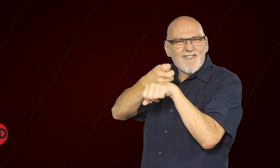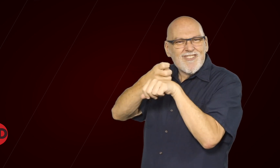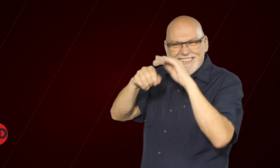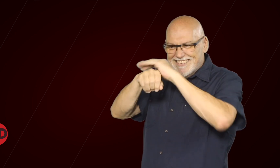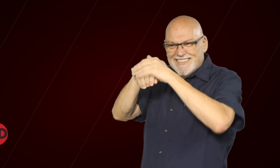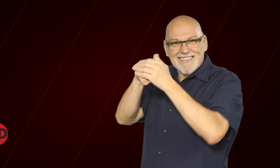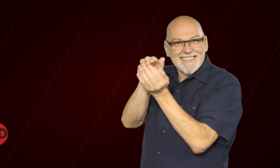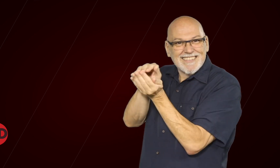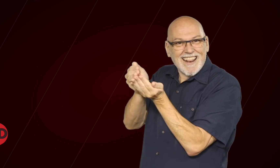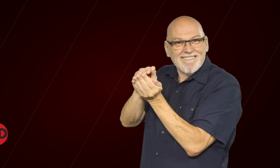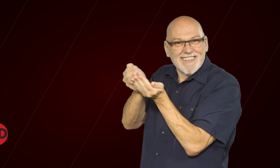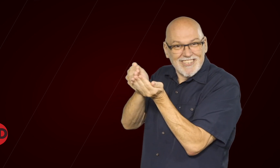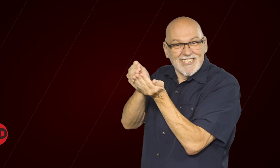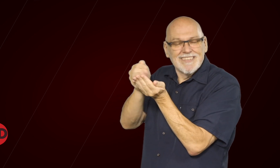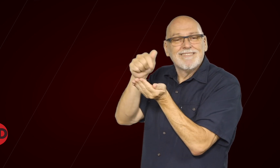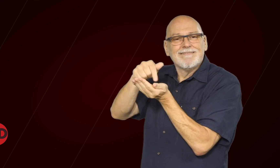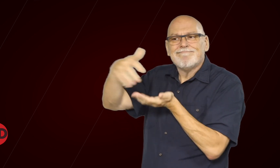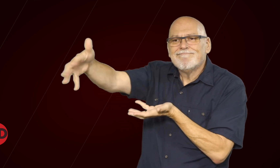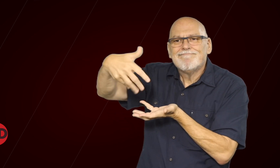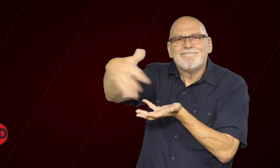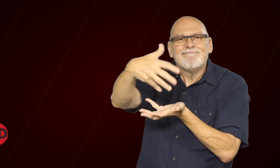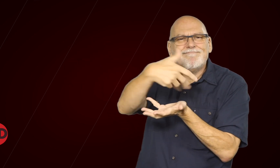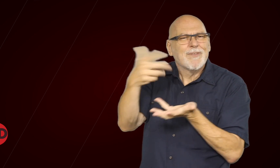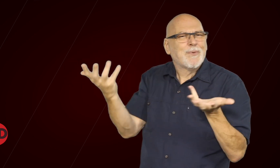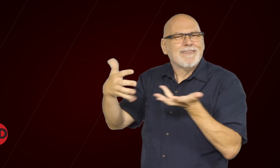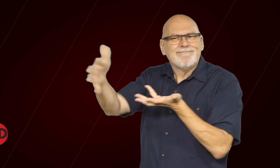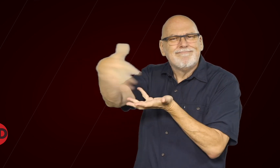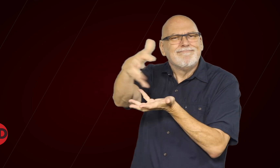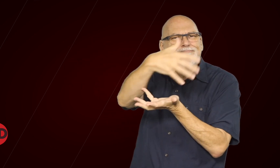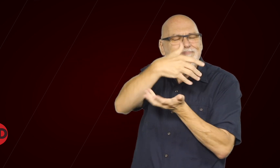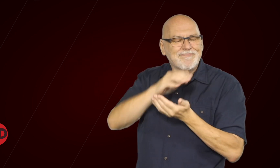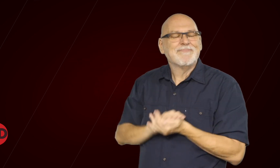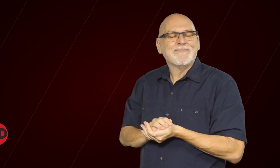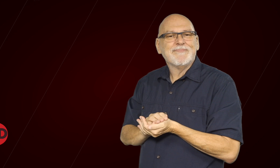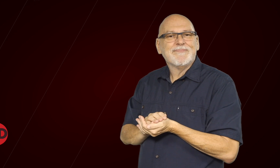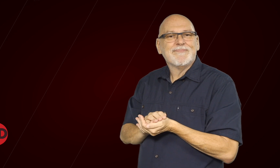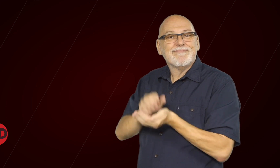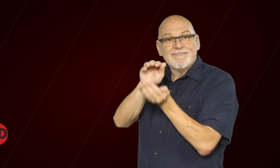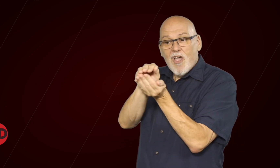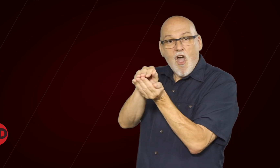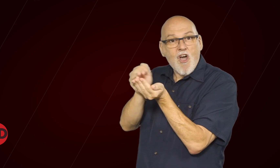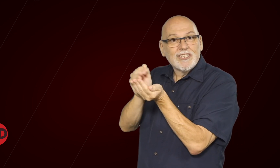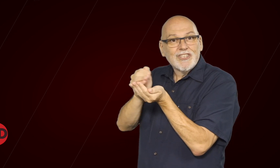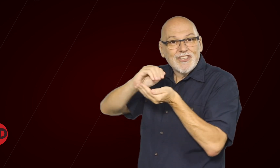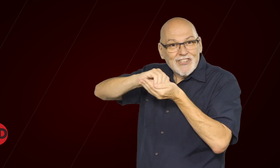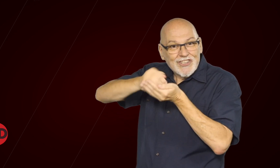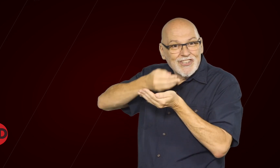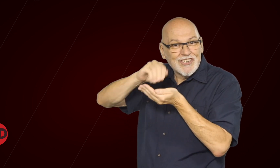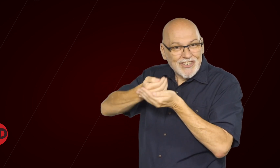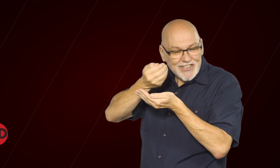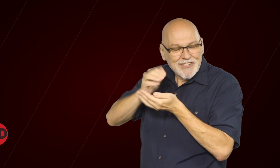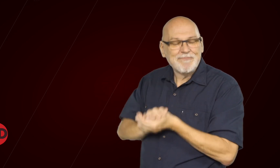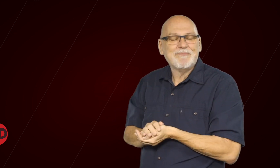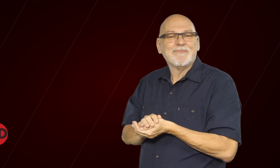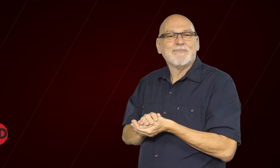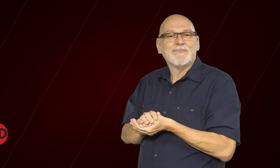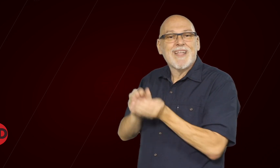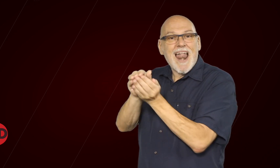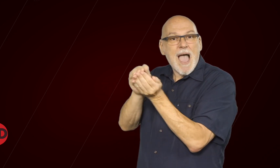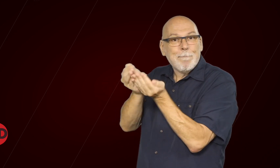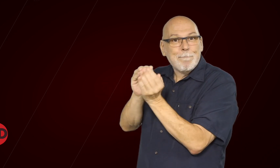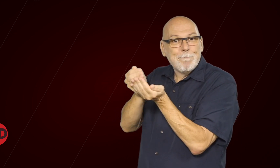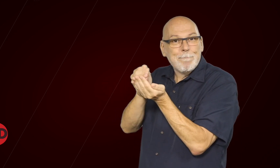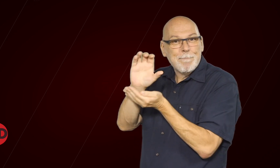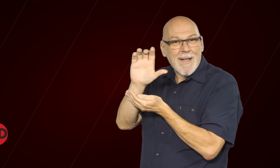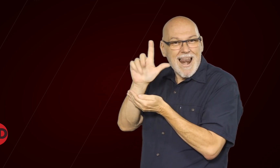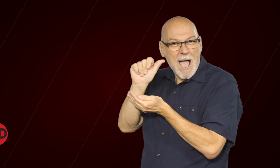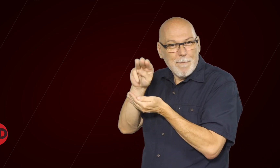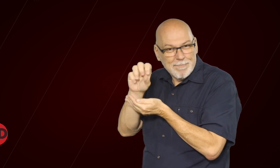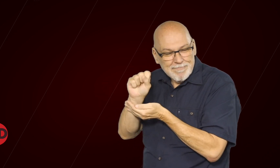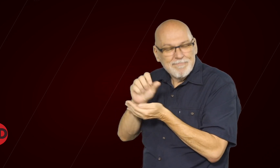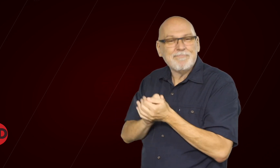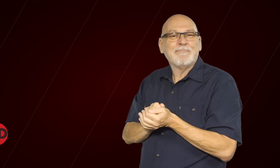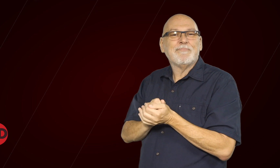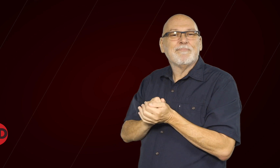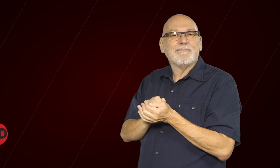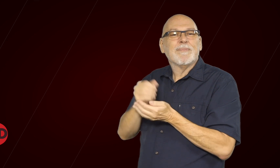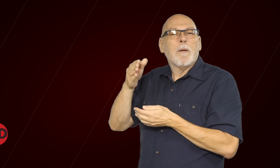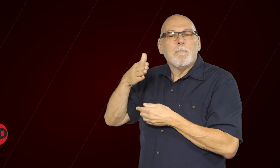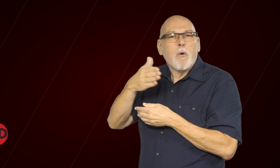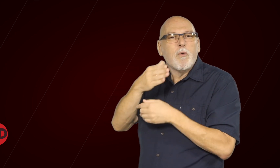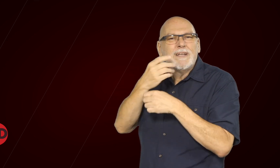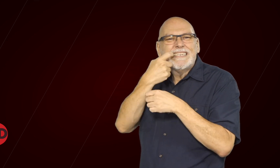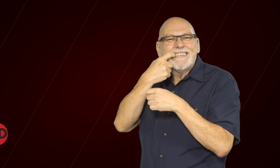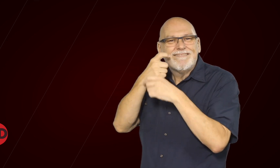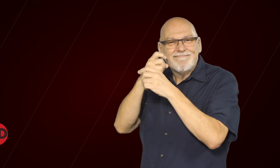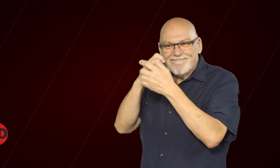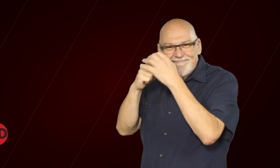on import and export of food products. Shellfish harvesting - oysters,